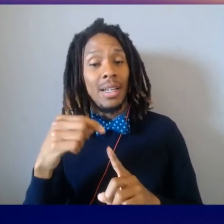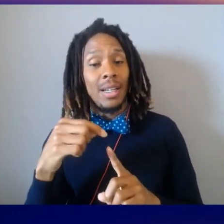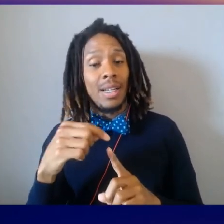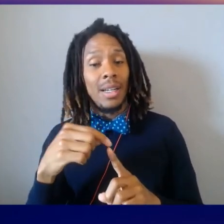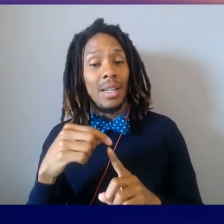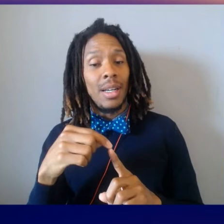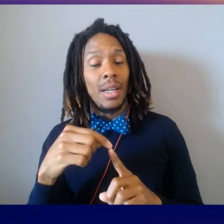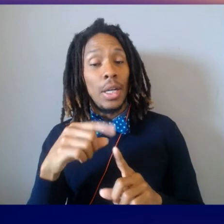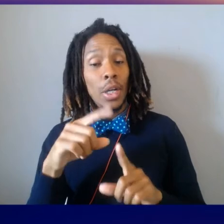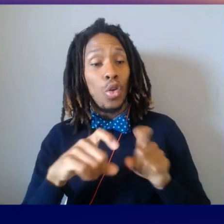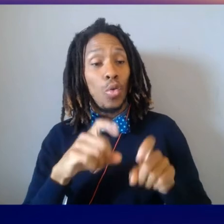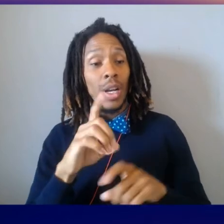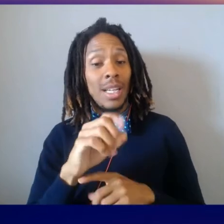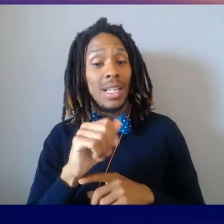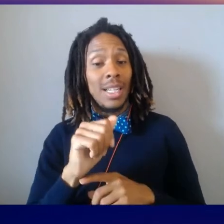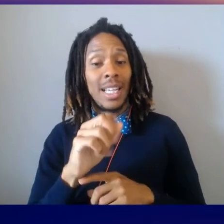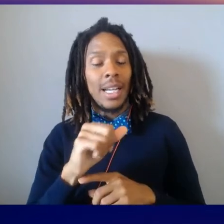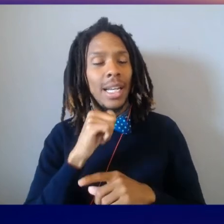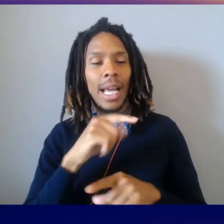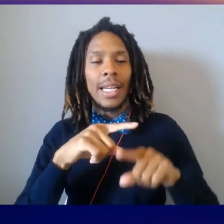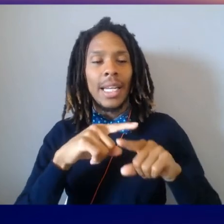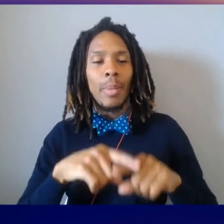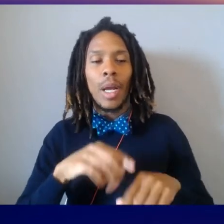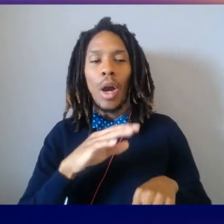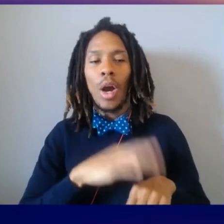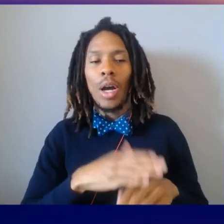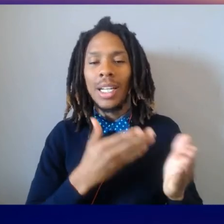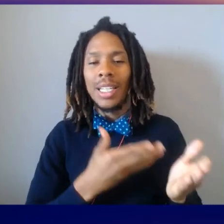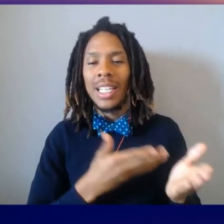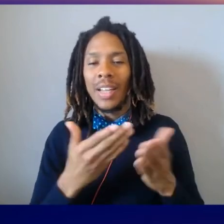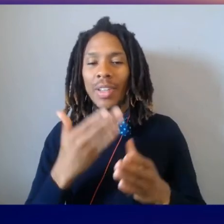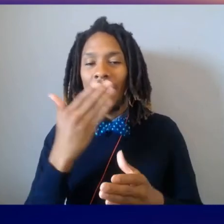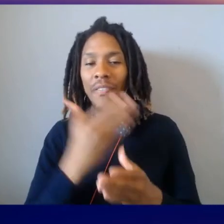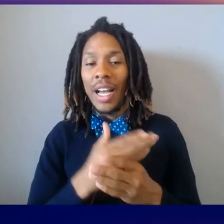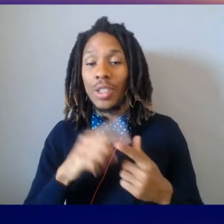is not dependent on the delivery of the files to S3. Oh, wow.